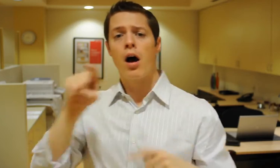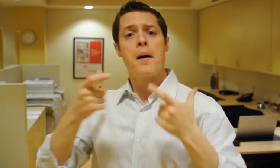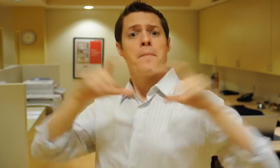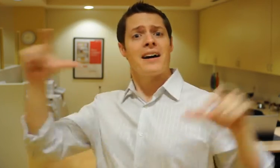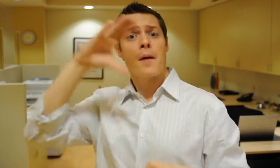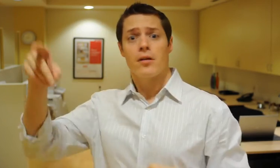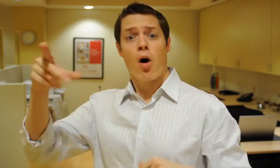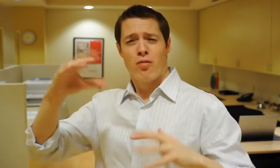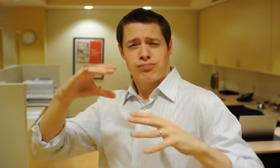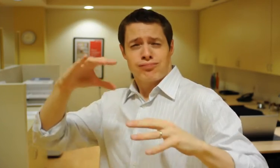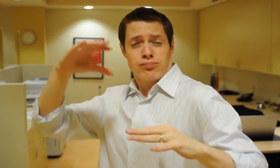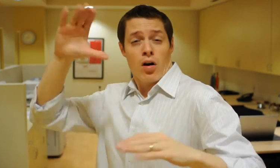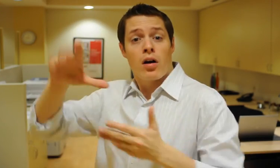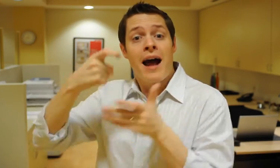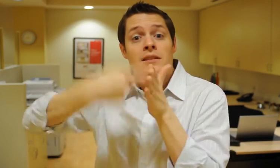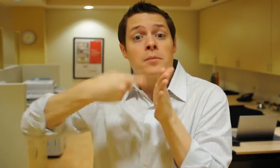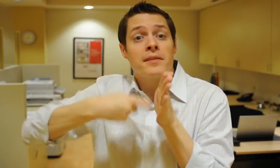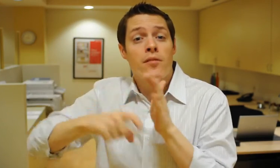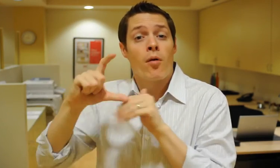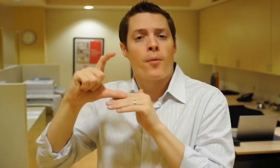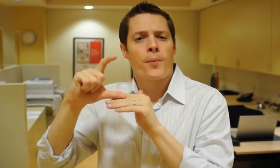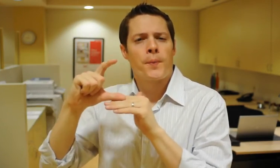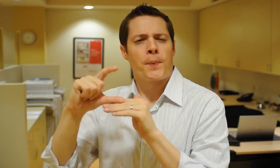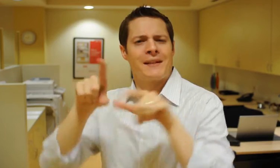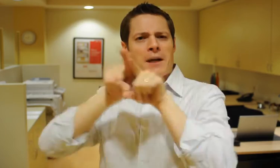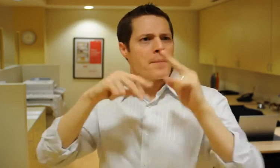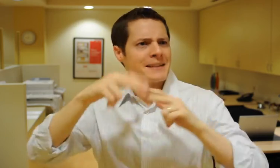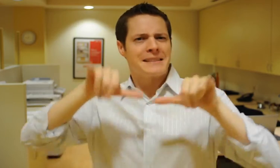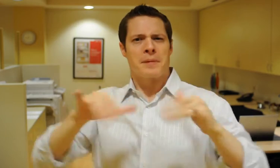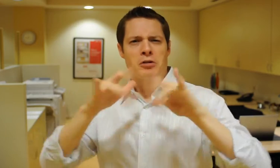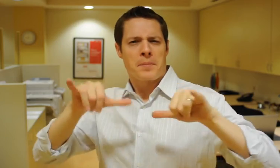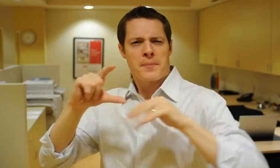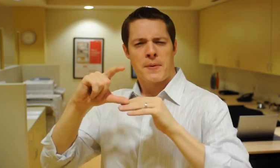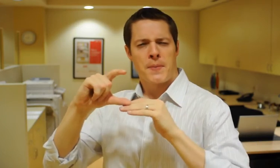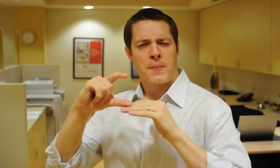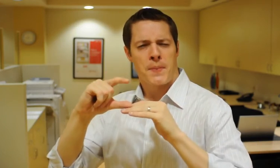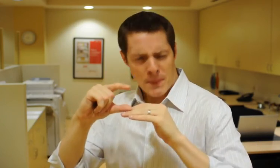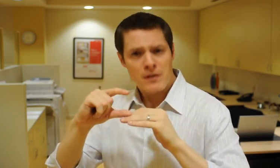However, with the bigger companies and their lower operating expenses, Due to using their existing offices and network capabilities,